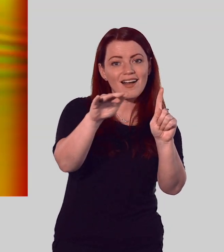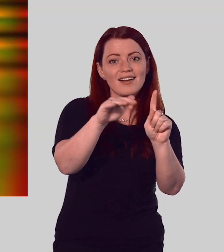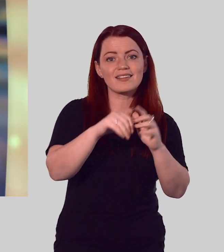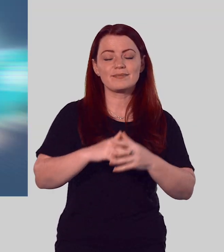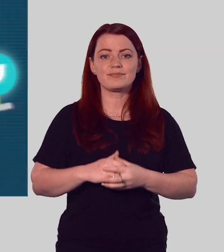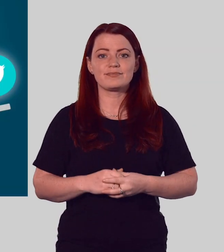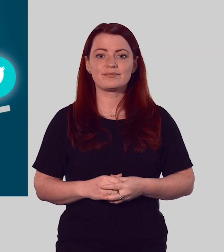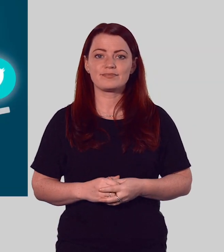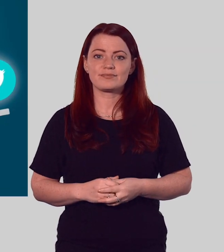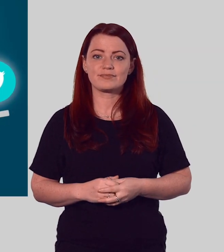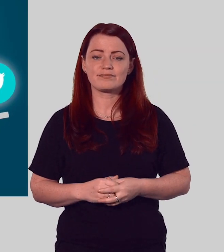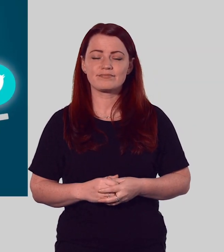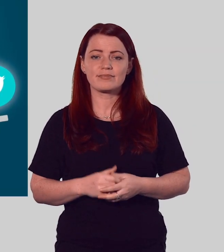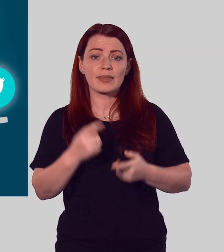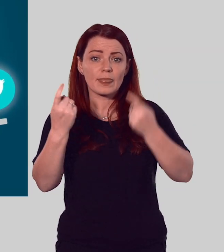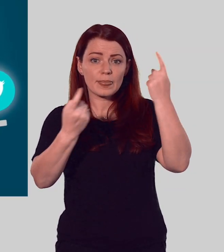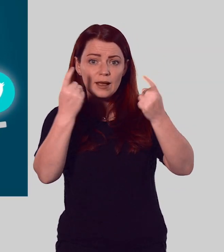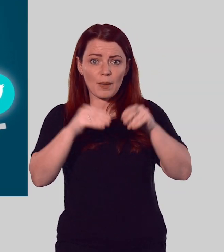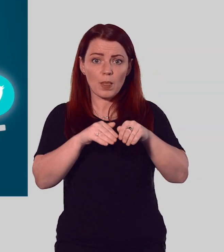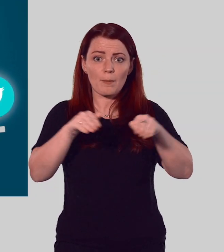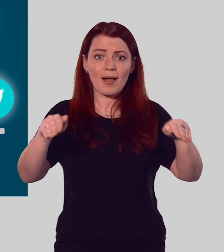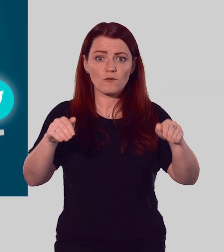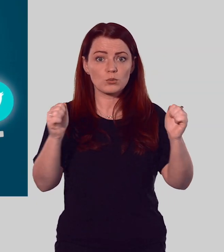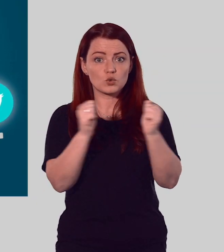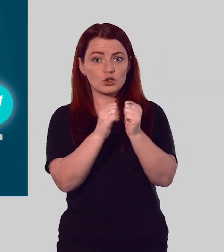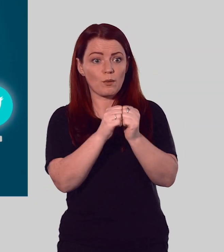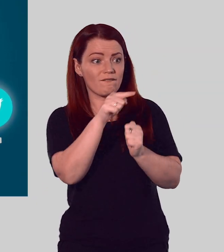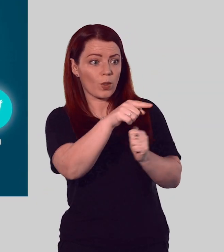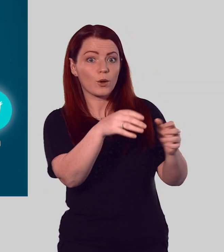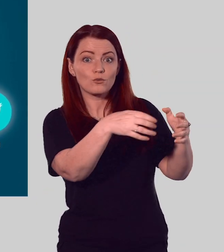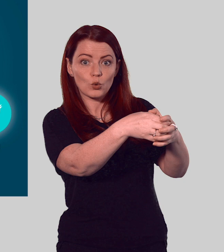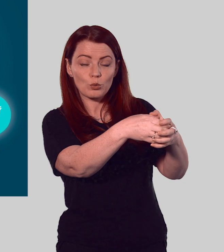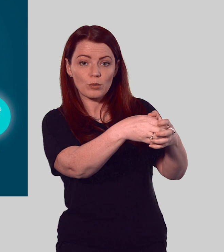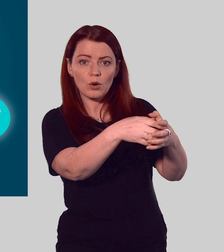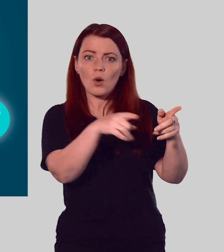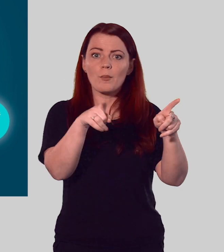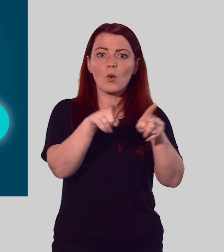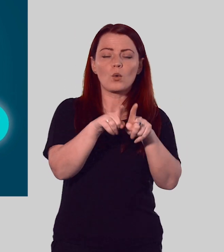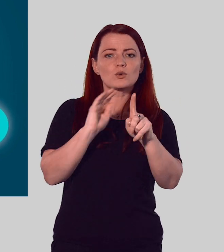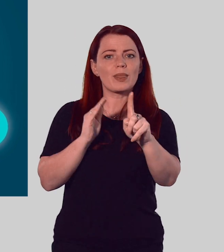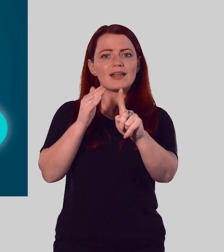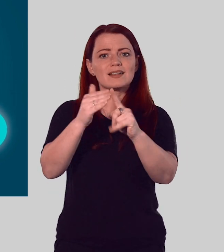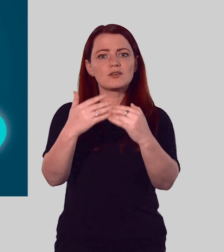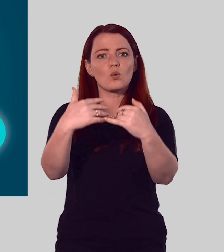Consider the platforms both suitable for the group, the intended audience and